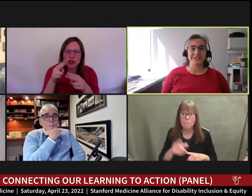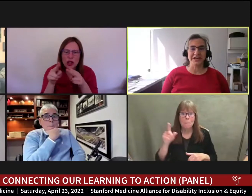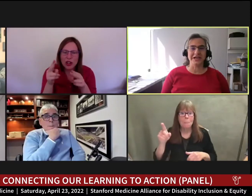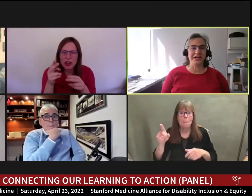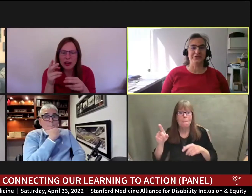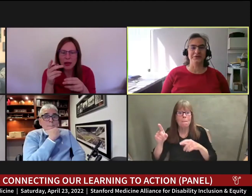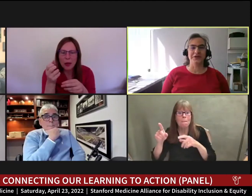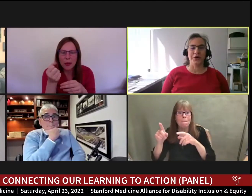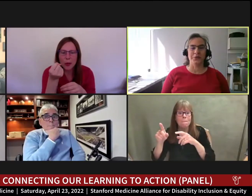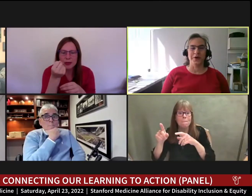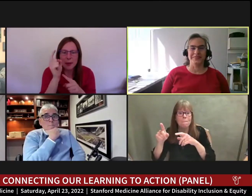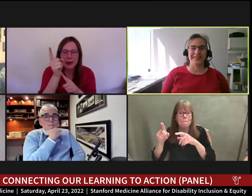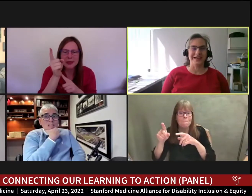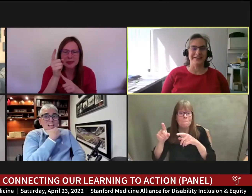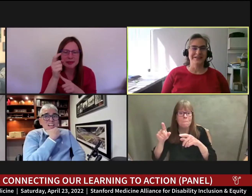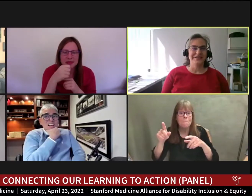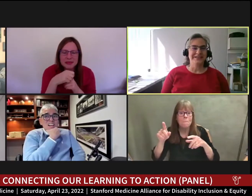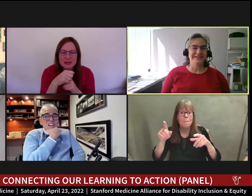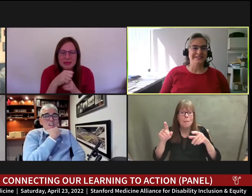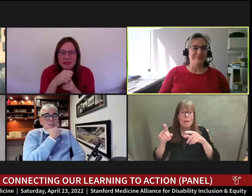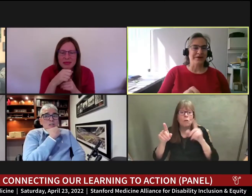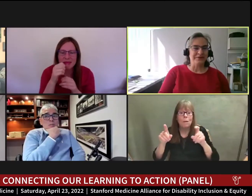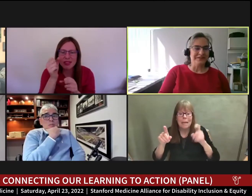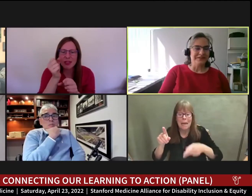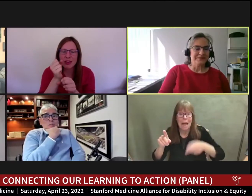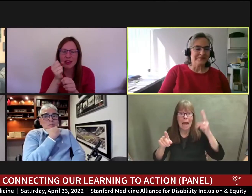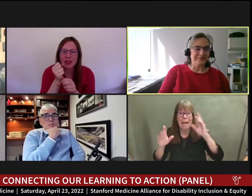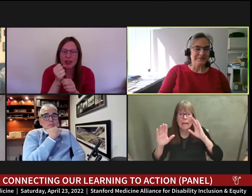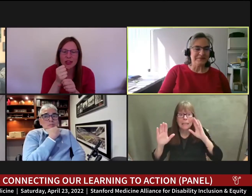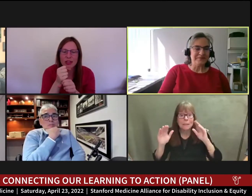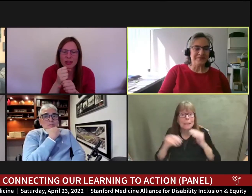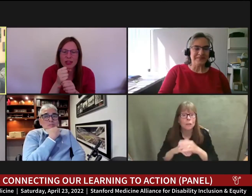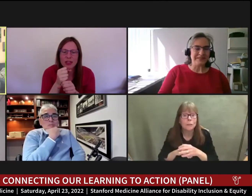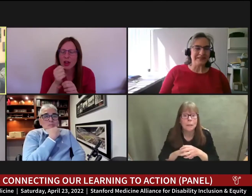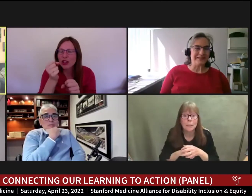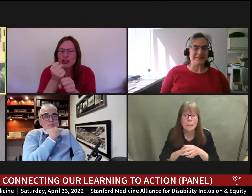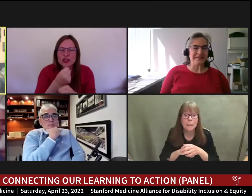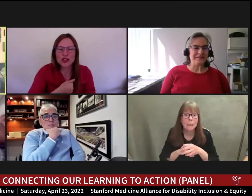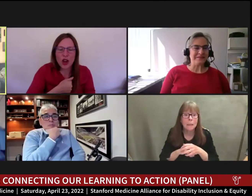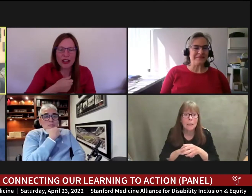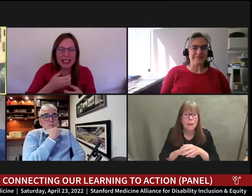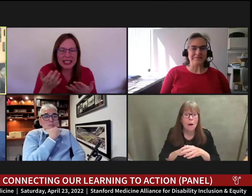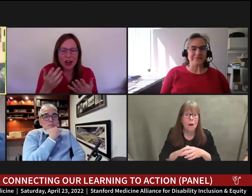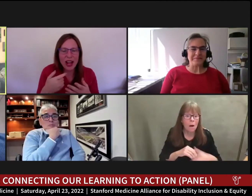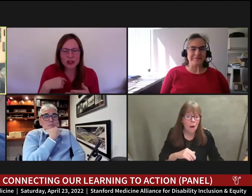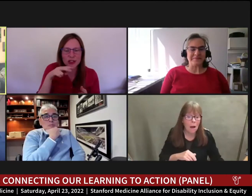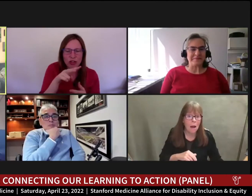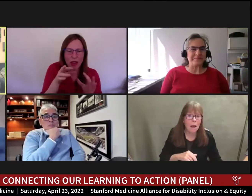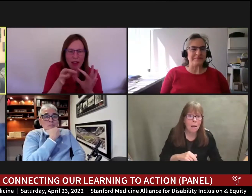I don't know what that is about. You know, I think this is a really interesting topic—